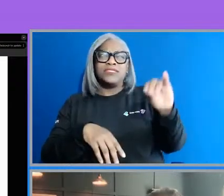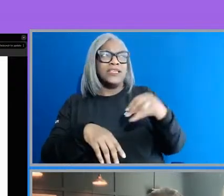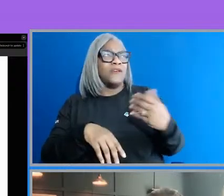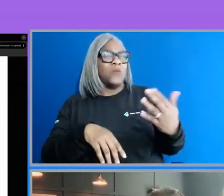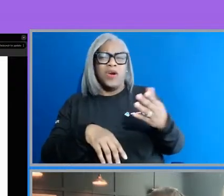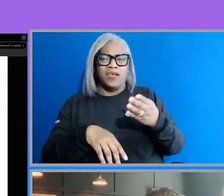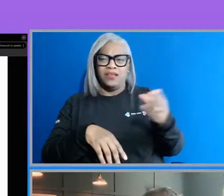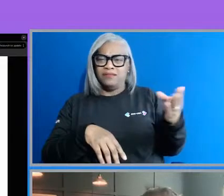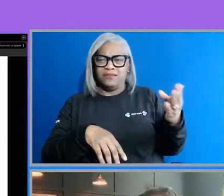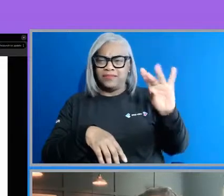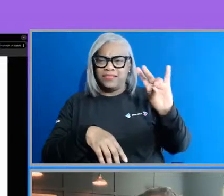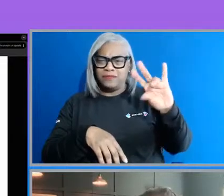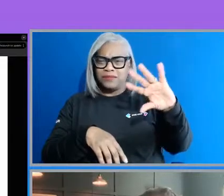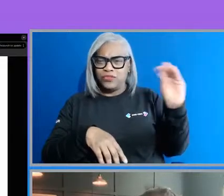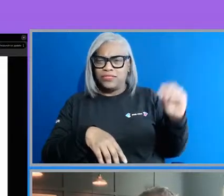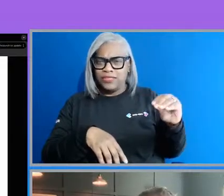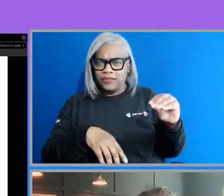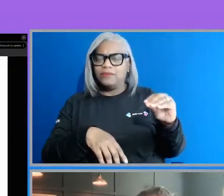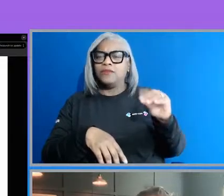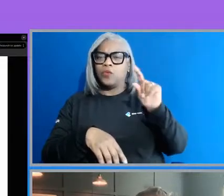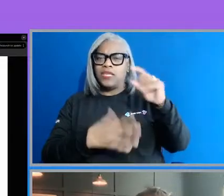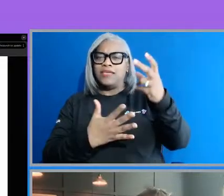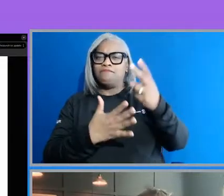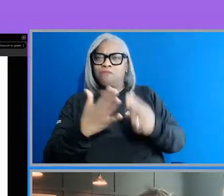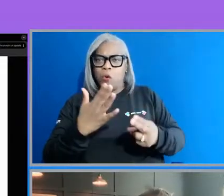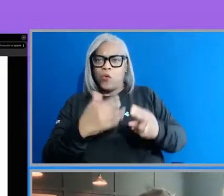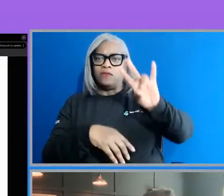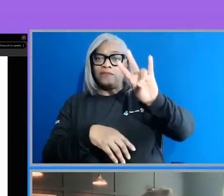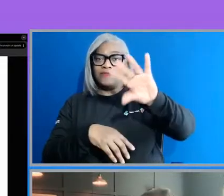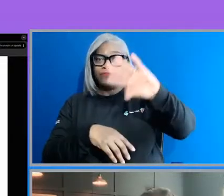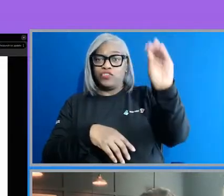you need both that giant number of 75% and the text